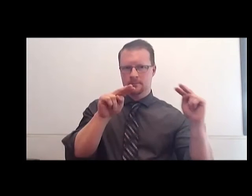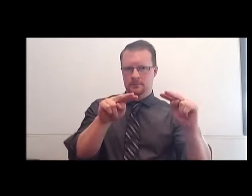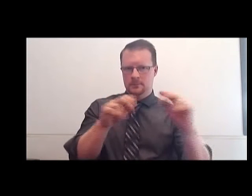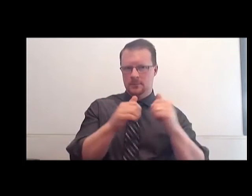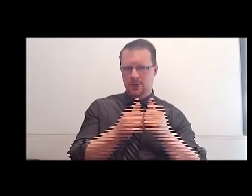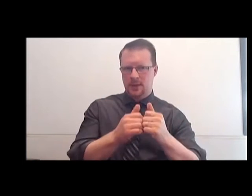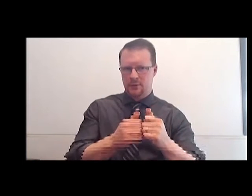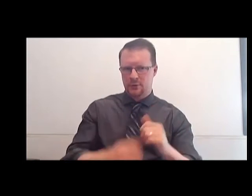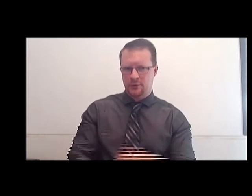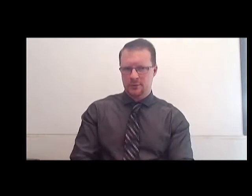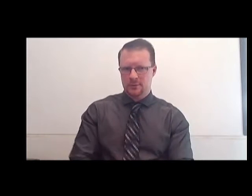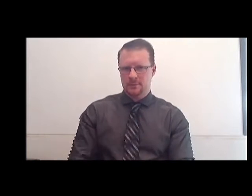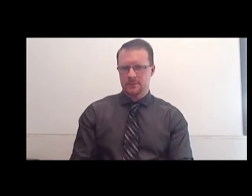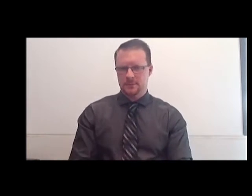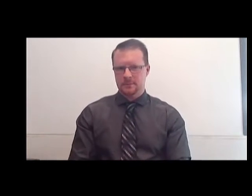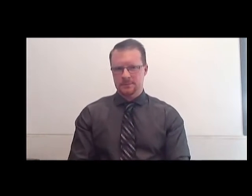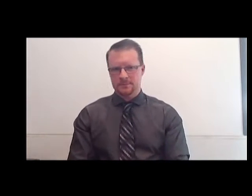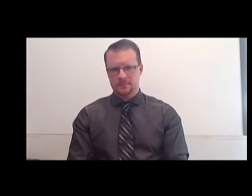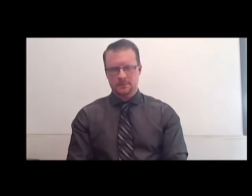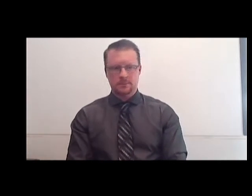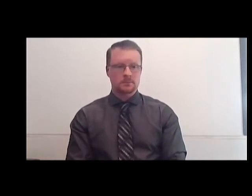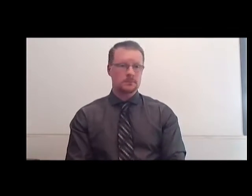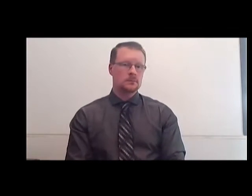and she would sit and read over my shoulder.